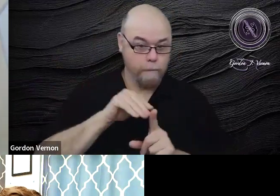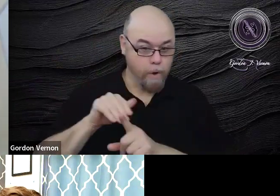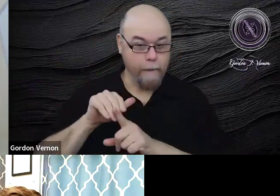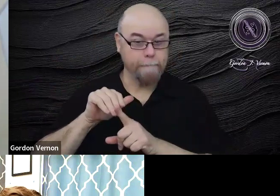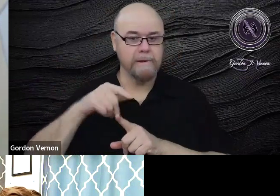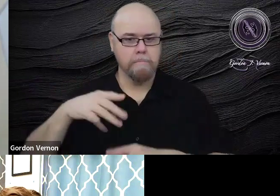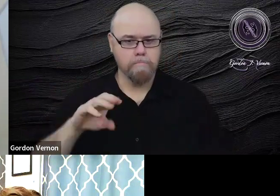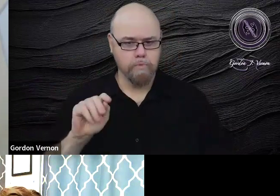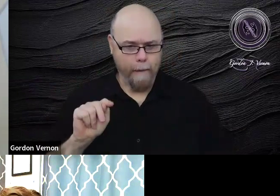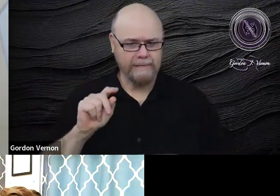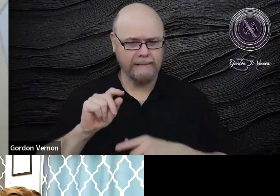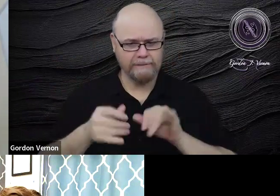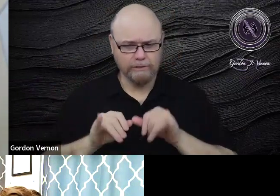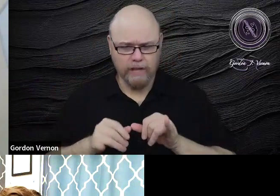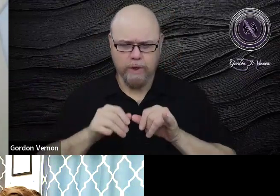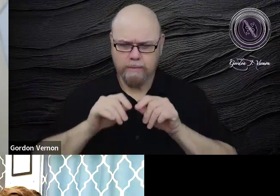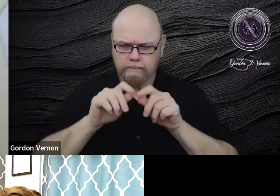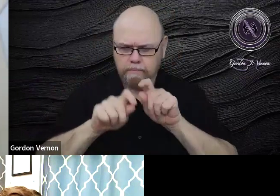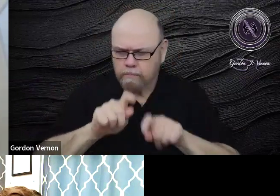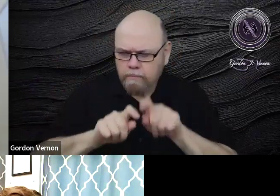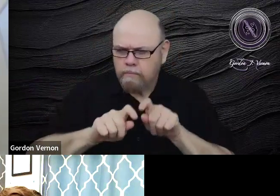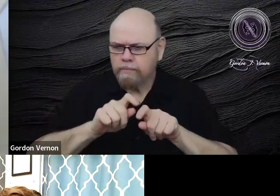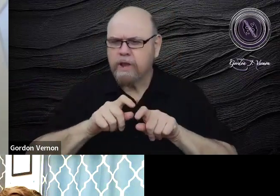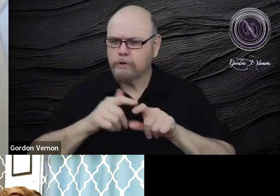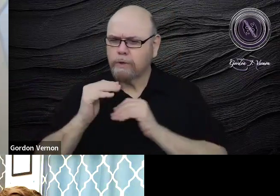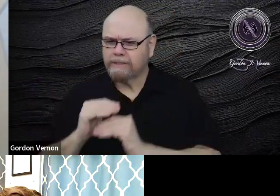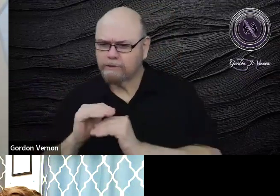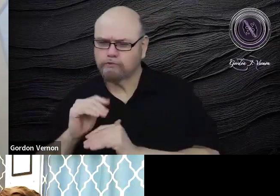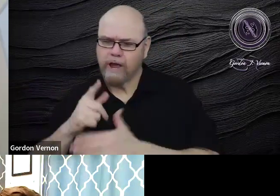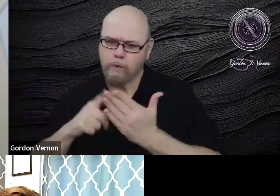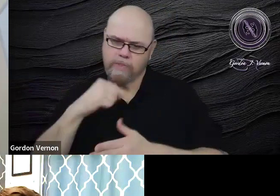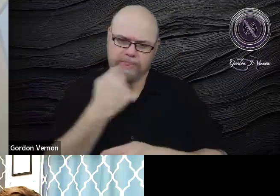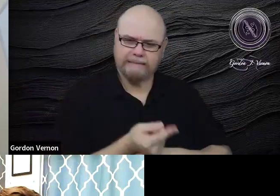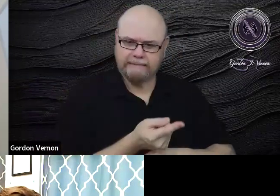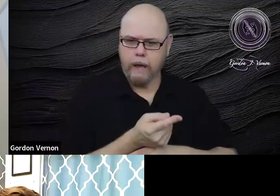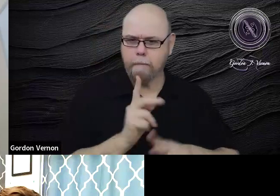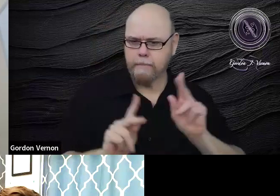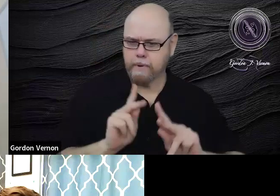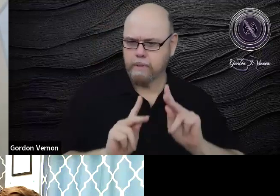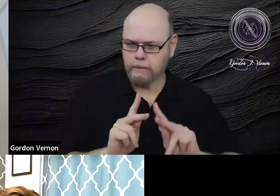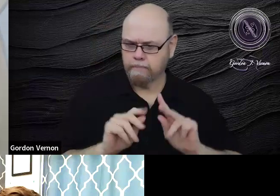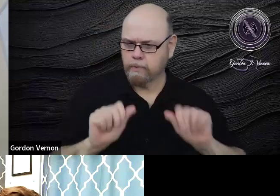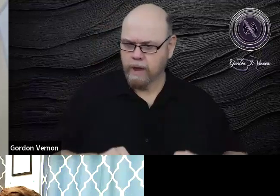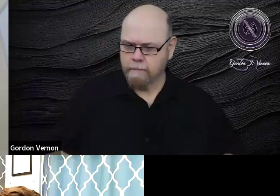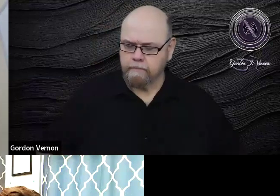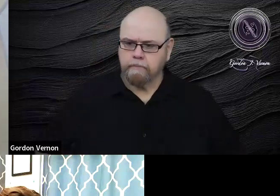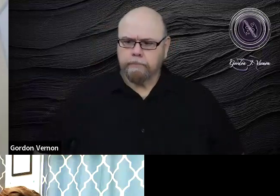mechanisms of attention. In addition to the neural filter mechanisms of attention that we typically capture in the laboratory